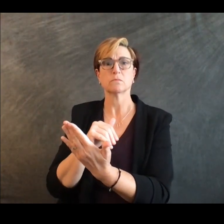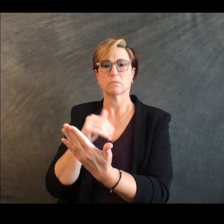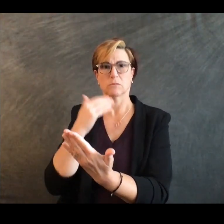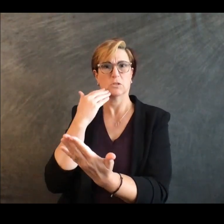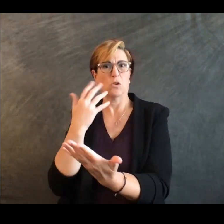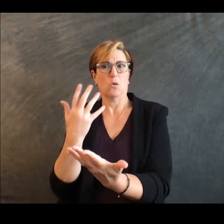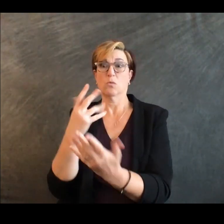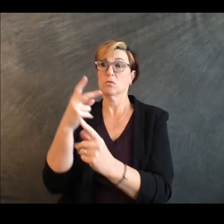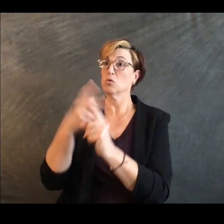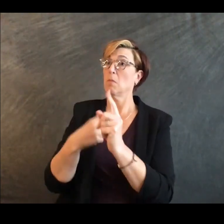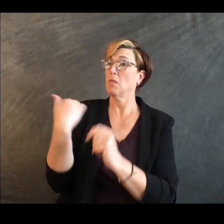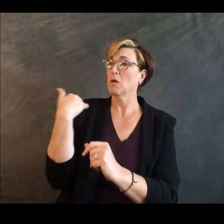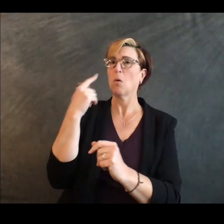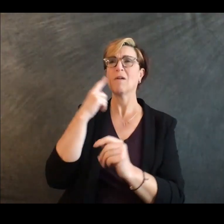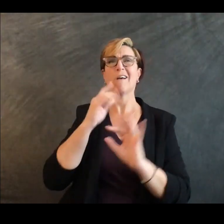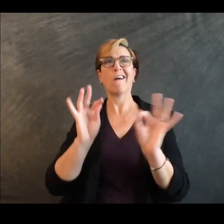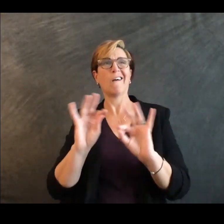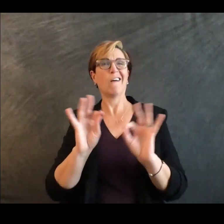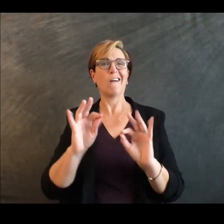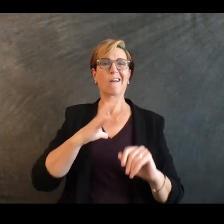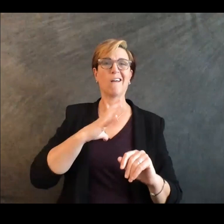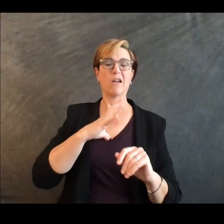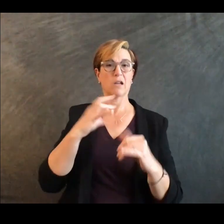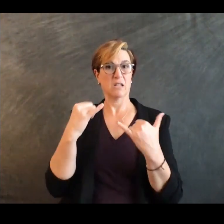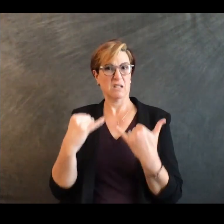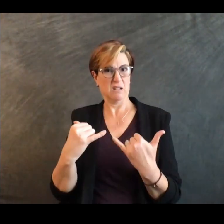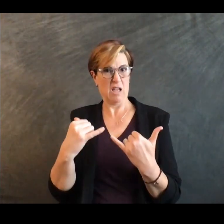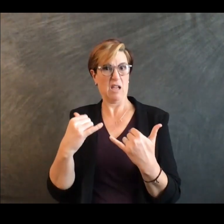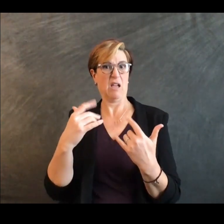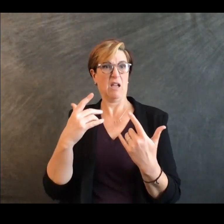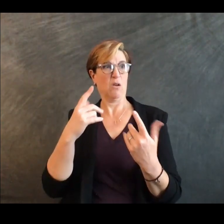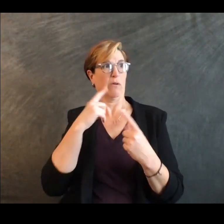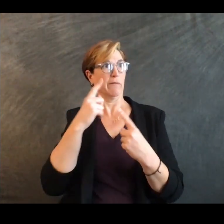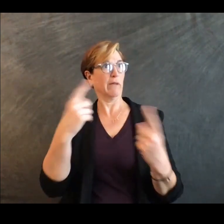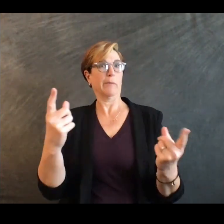and now everybody is talking about slowing the spread stopping this spread